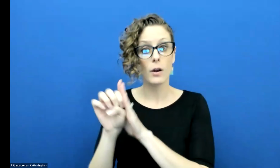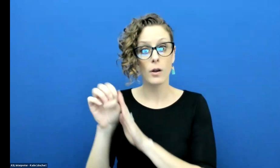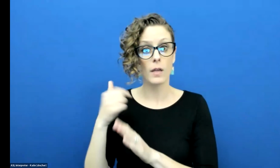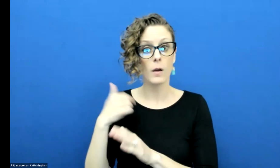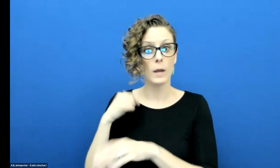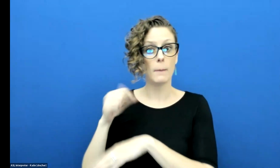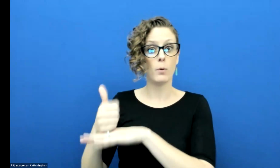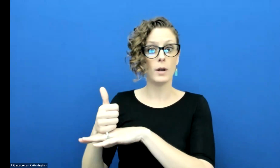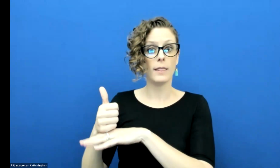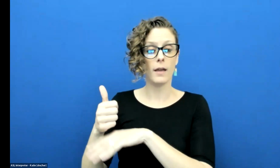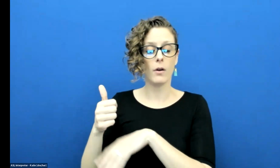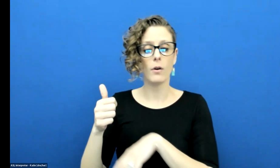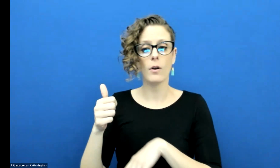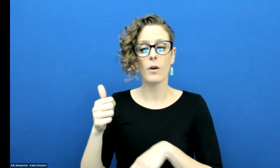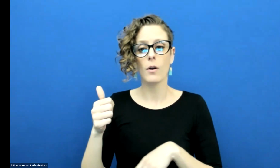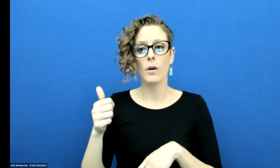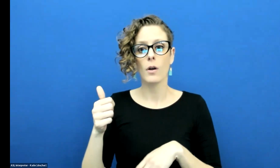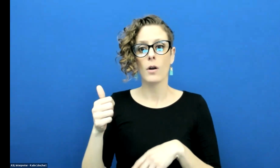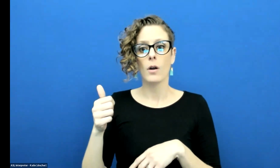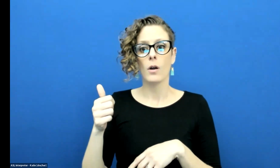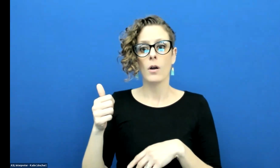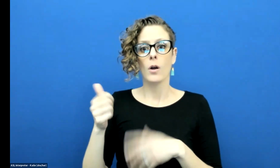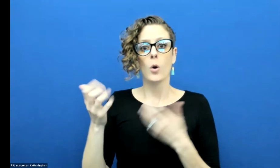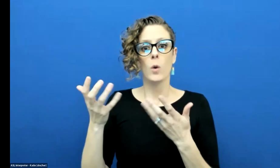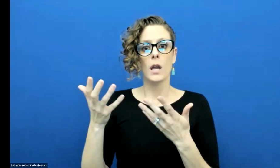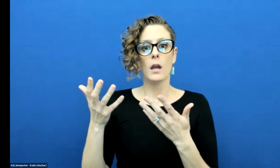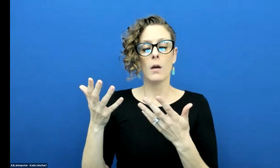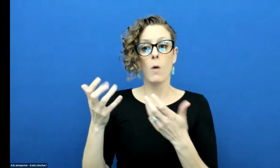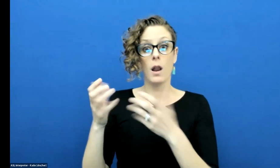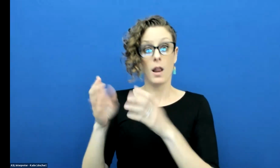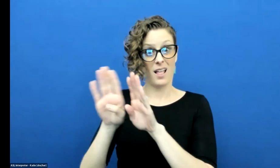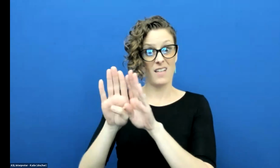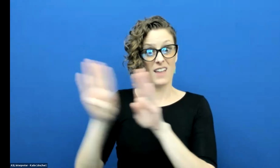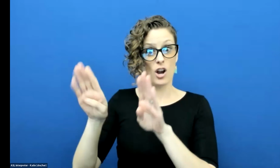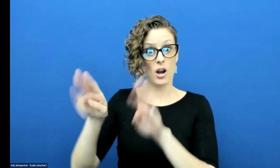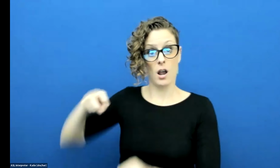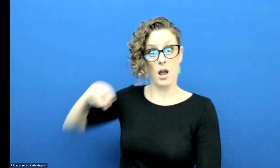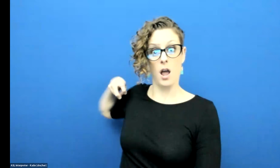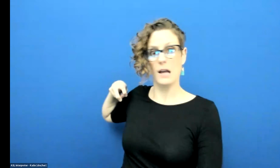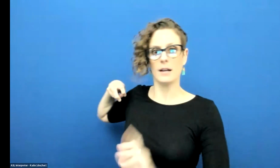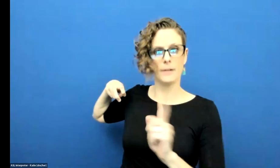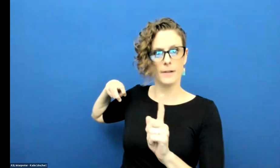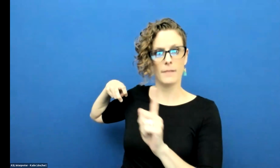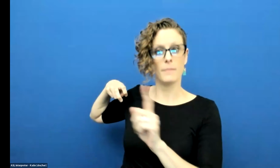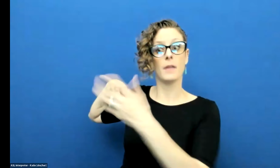that case we wanted it to be has to be right next it's got to be no further away than three inches